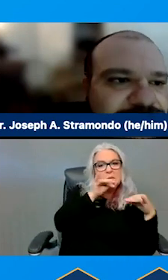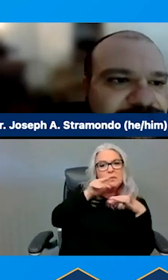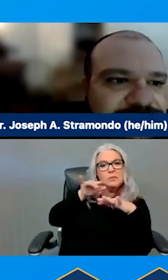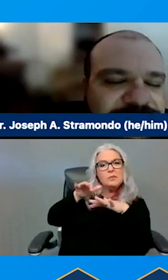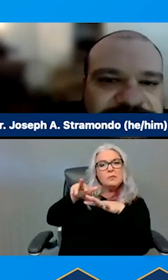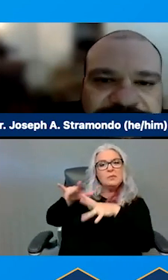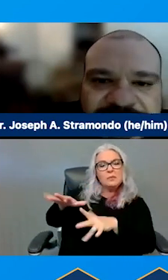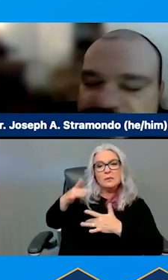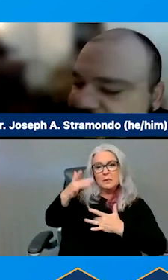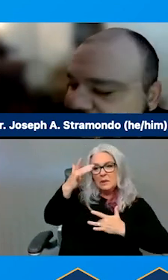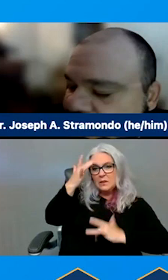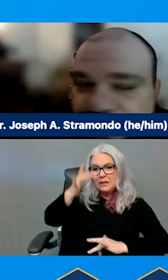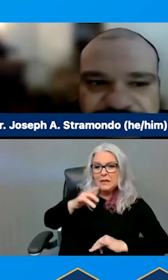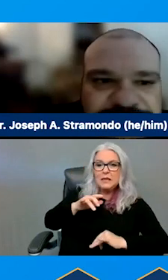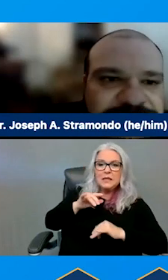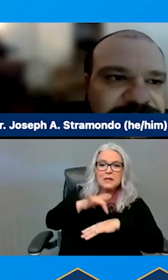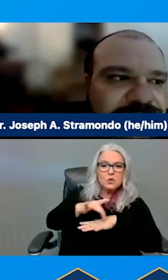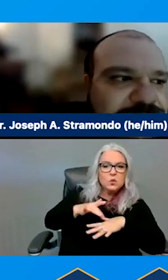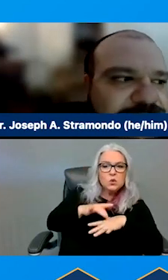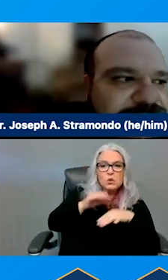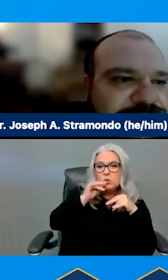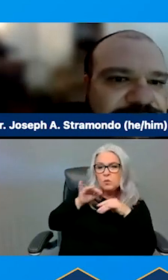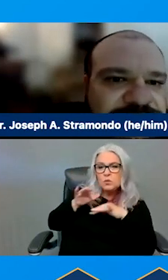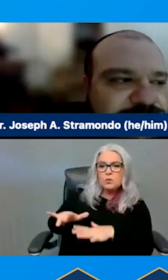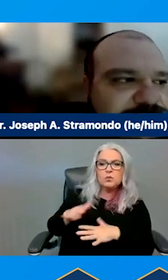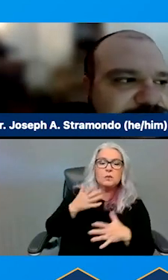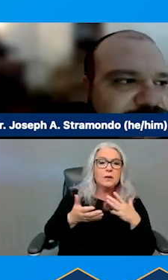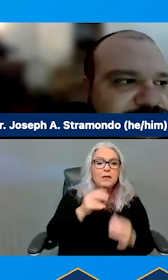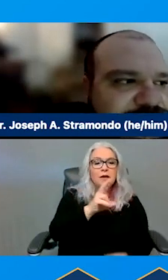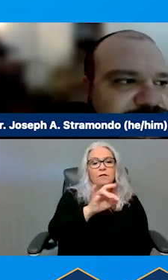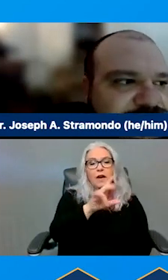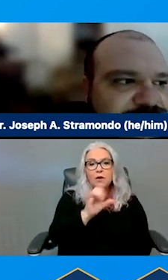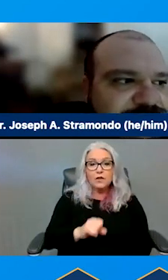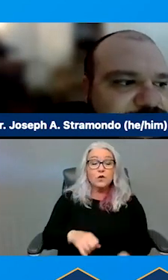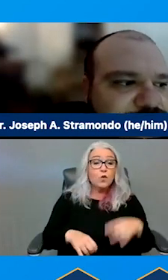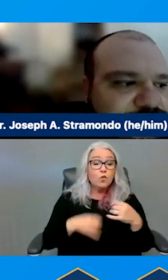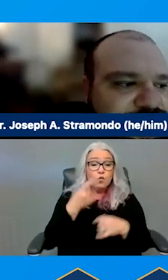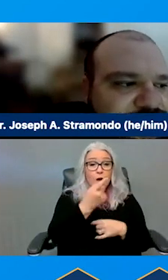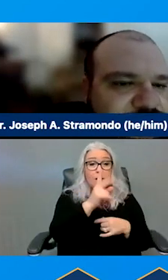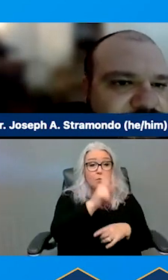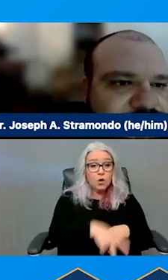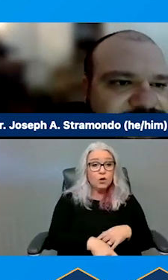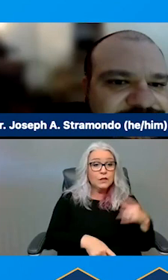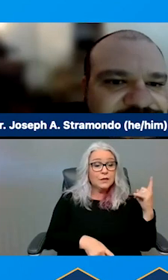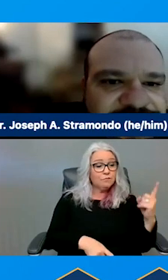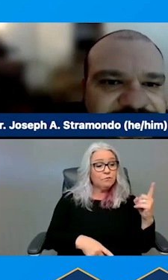droplets or maybe the virus itself. And there's two figures. One person sort of looking like they probably are